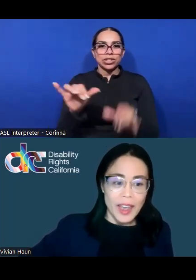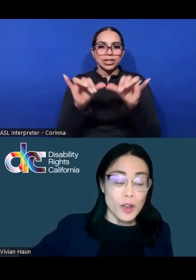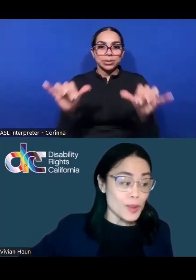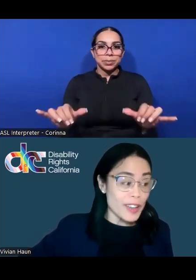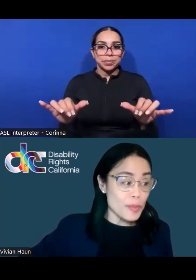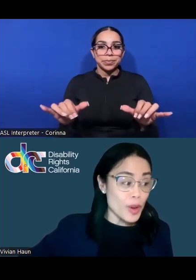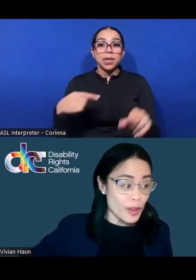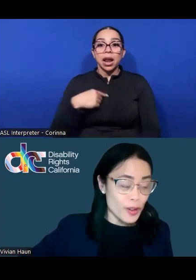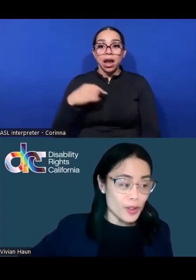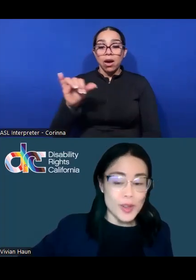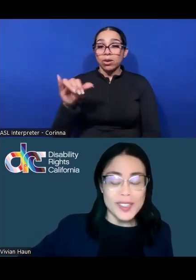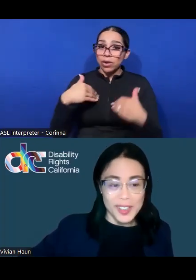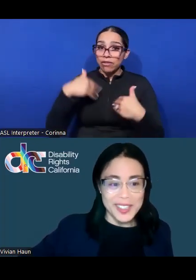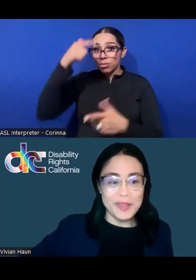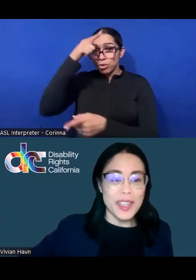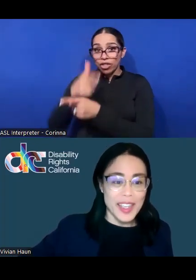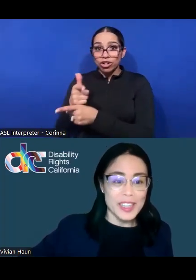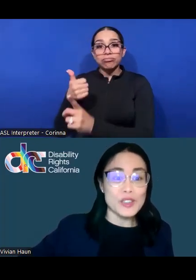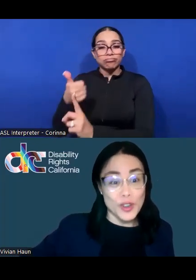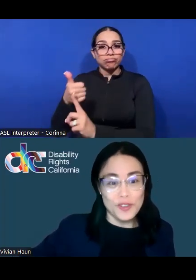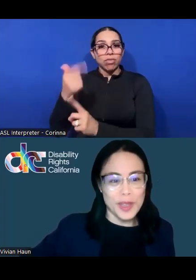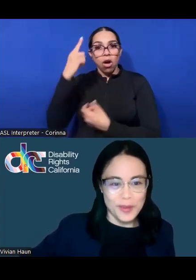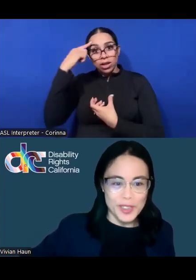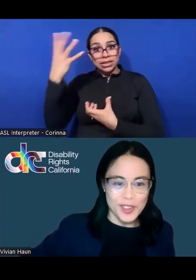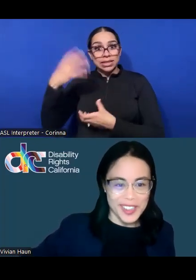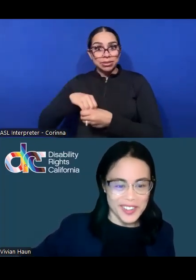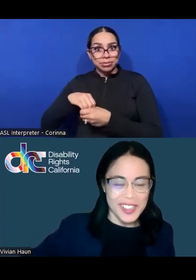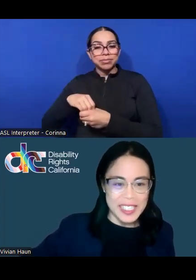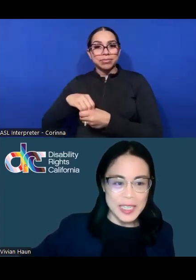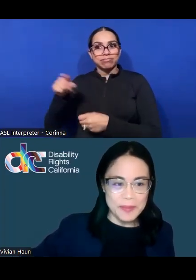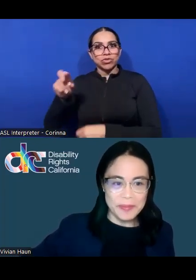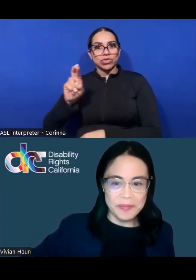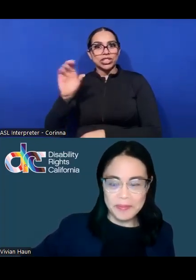I also have a brother who has autism and is served by the Regional Center System.